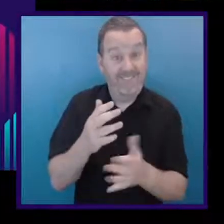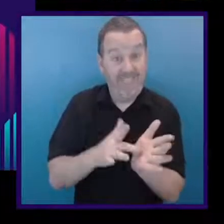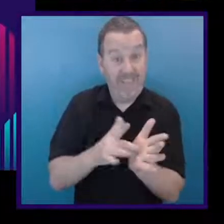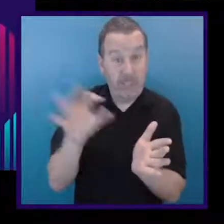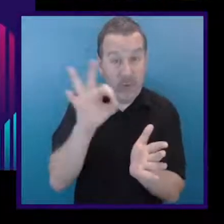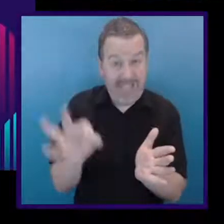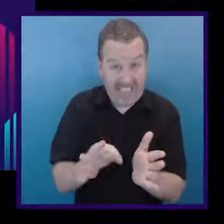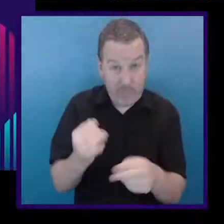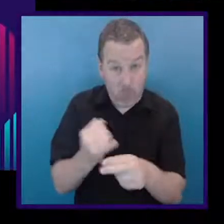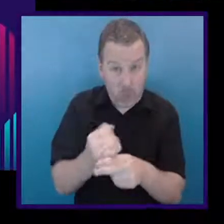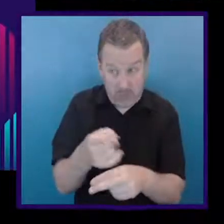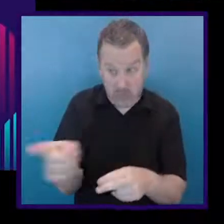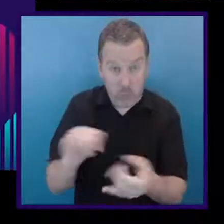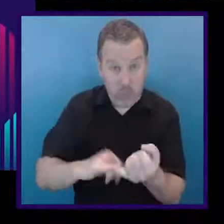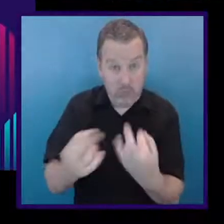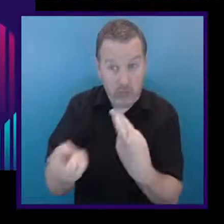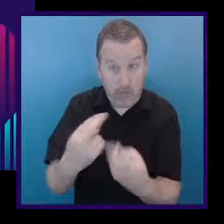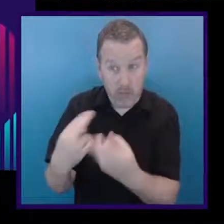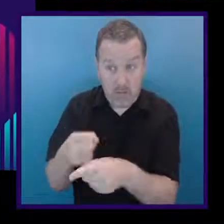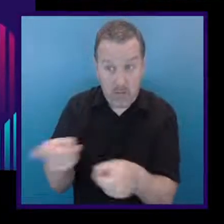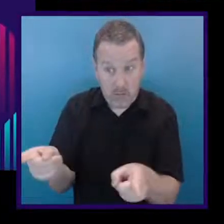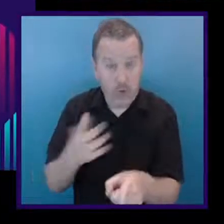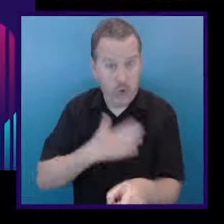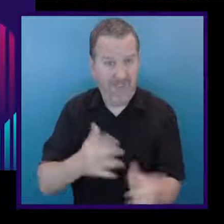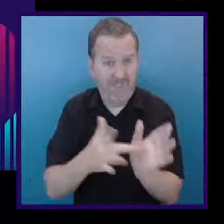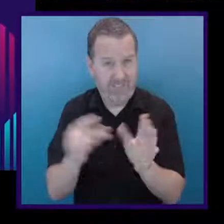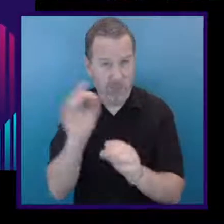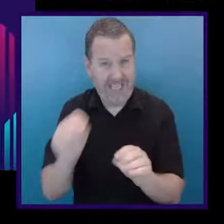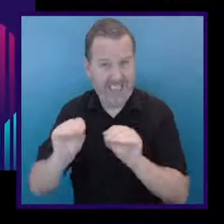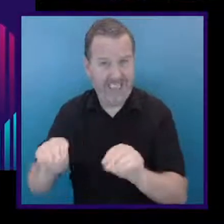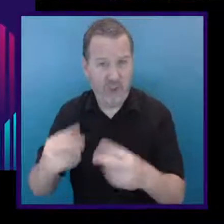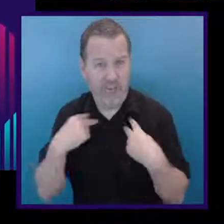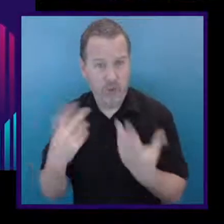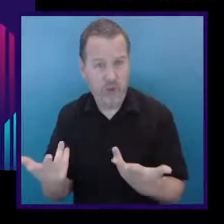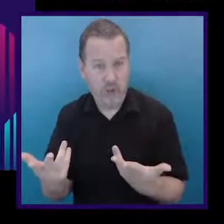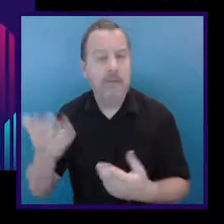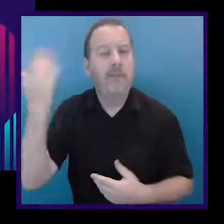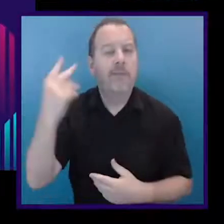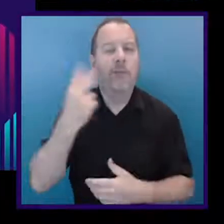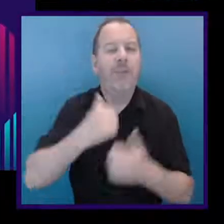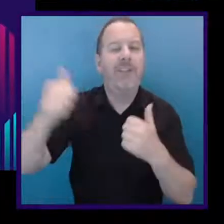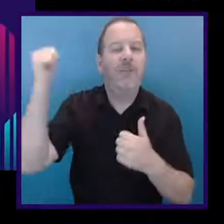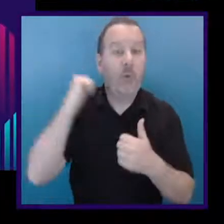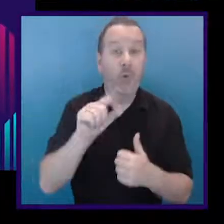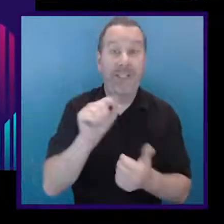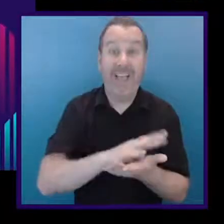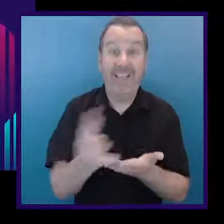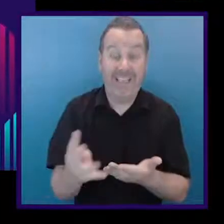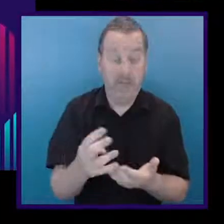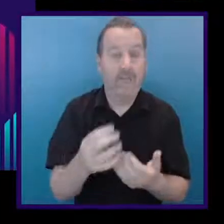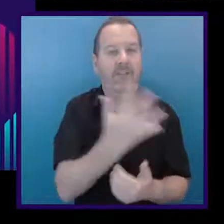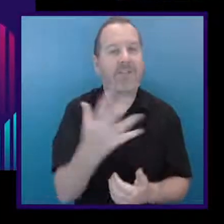a language, and this is down from 55% when we last asked this question back in 2019.